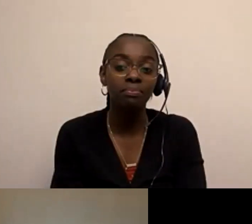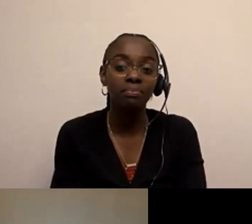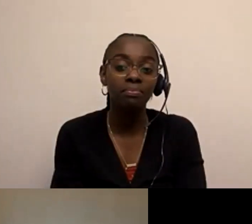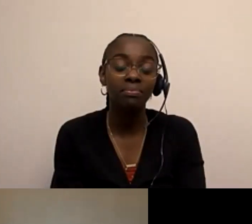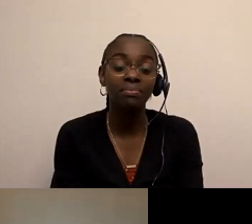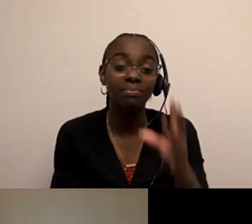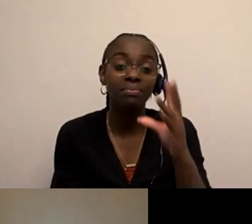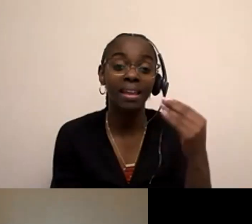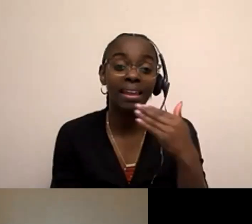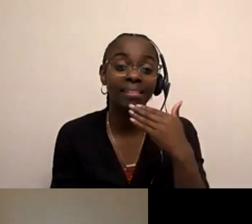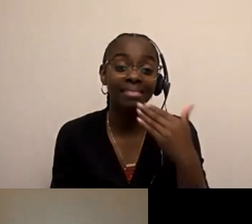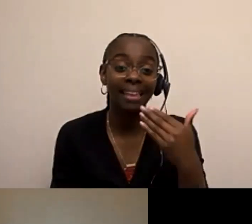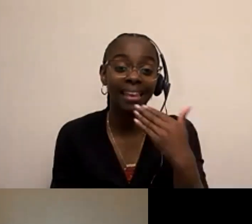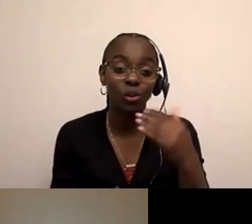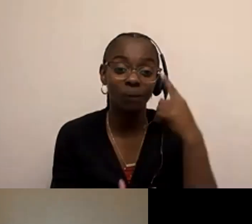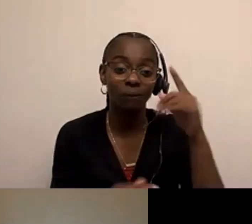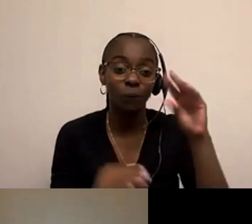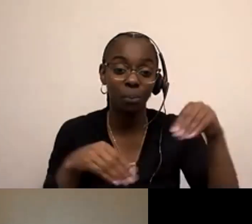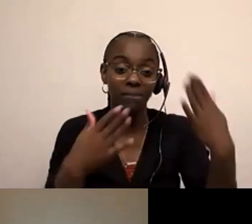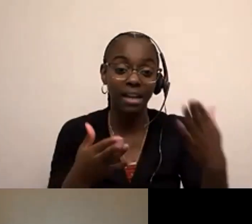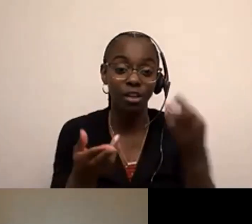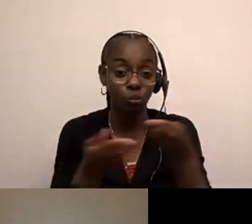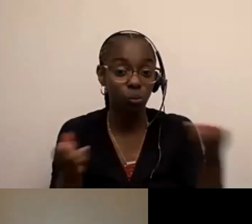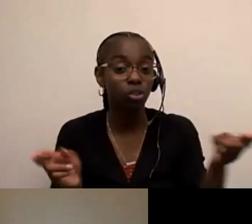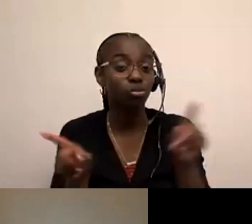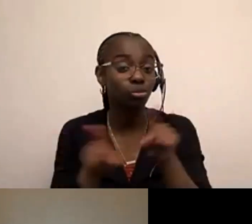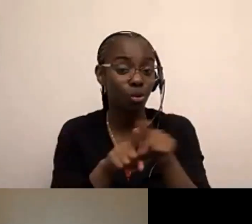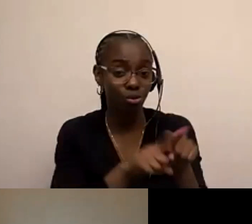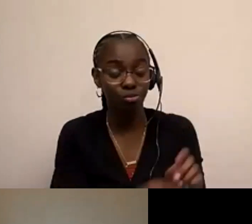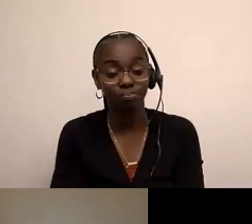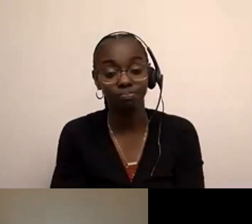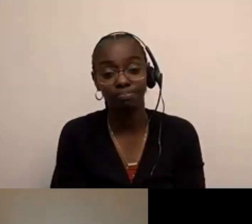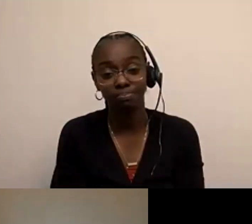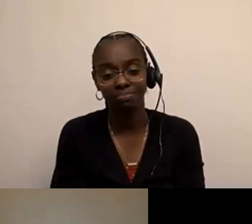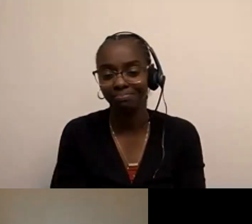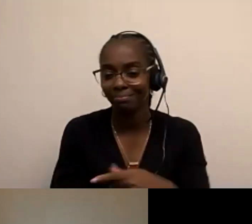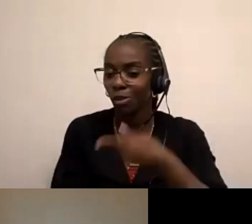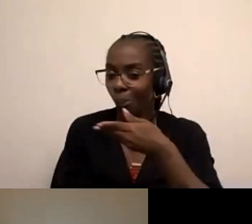FOR PROVIDING THE RESOURCES AS WELL. JENNIFER: YOU'RE WELCOME I THINK IT'S ONE